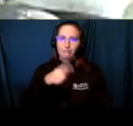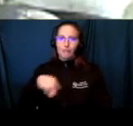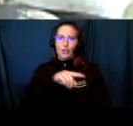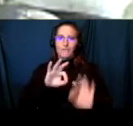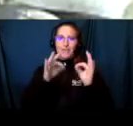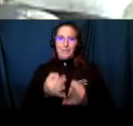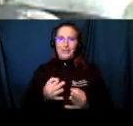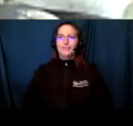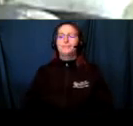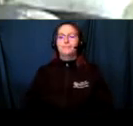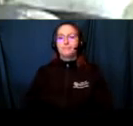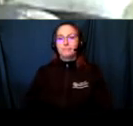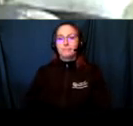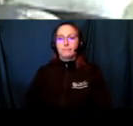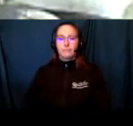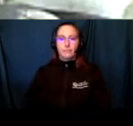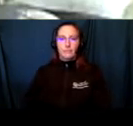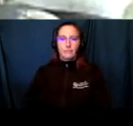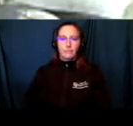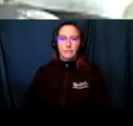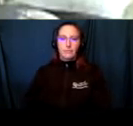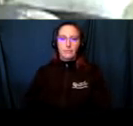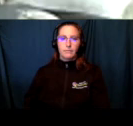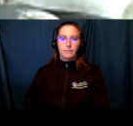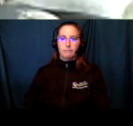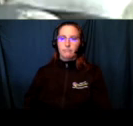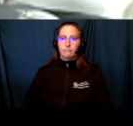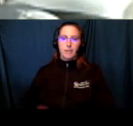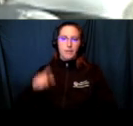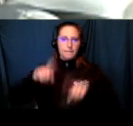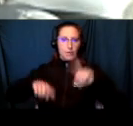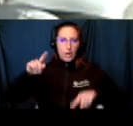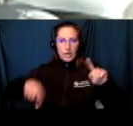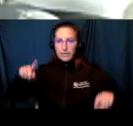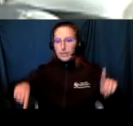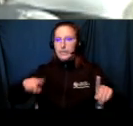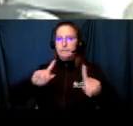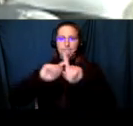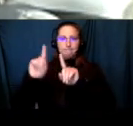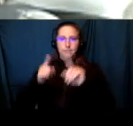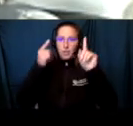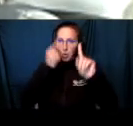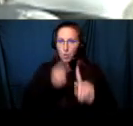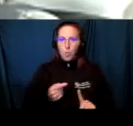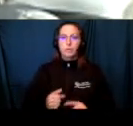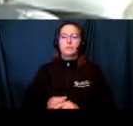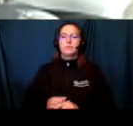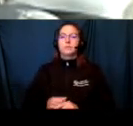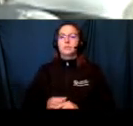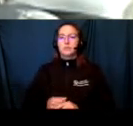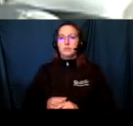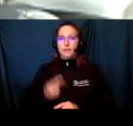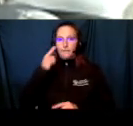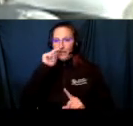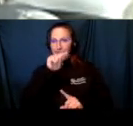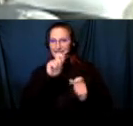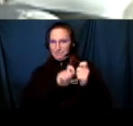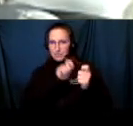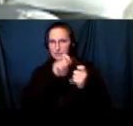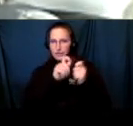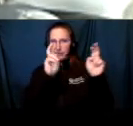So we have a variety of goals and objectives related to this particular topic.